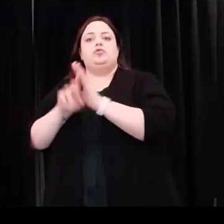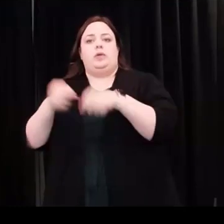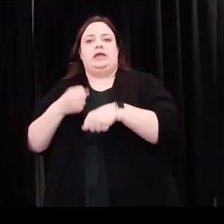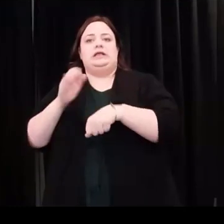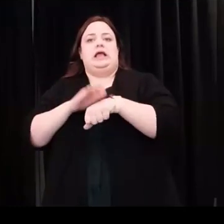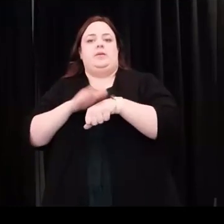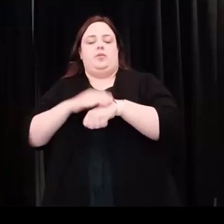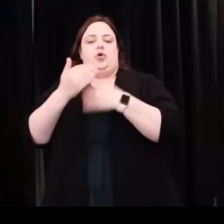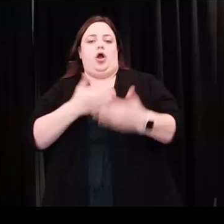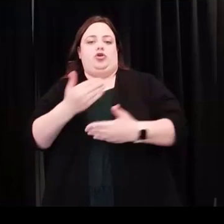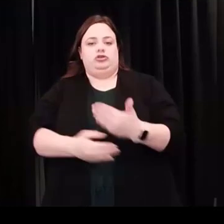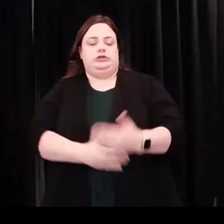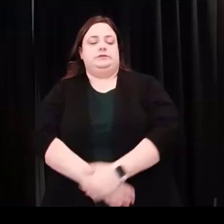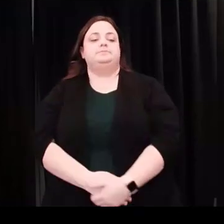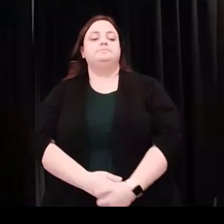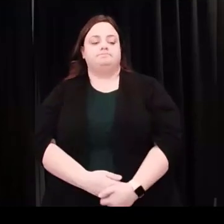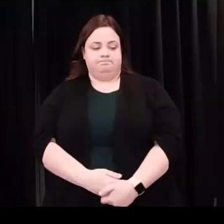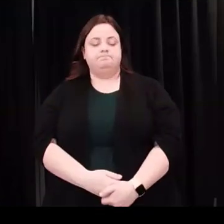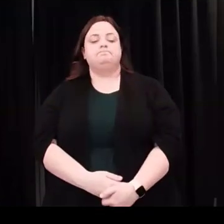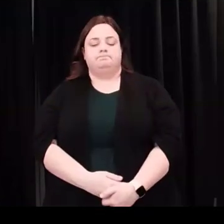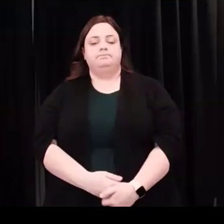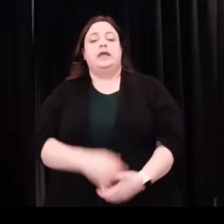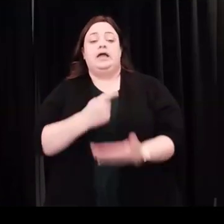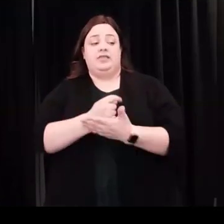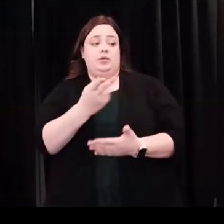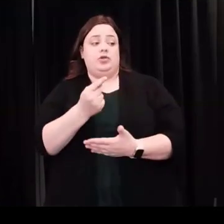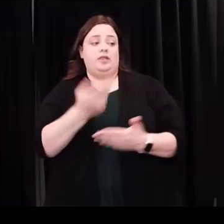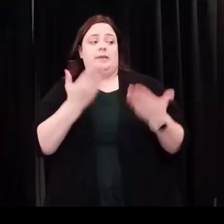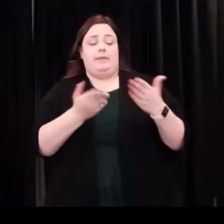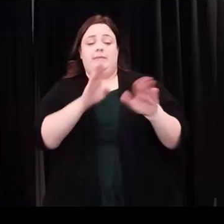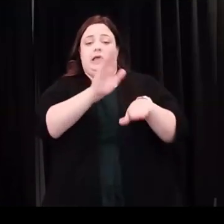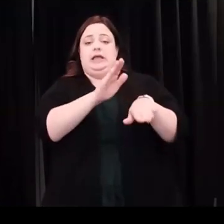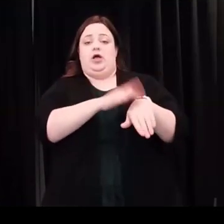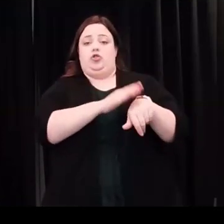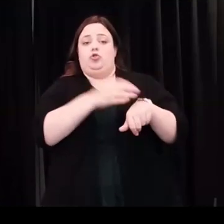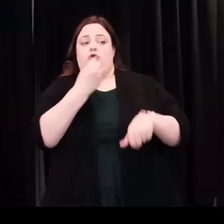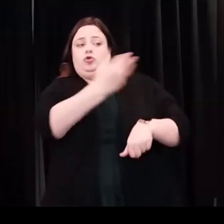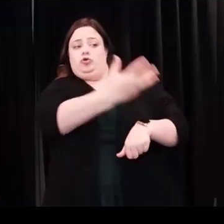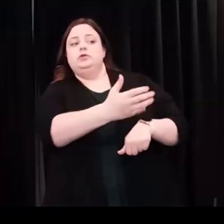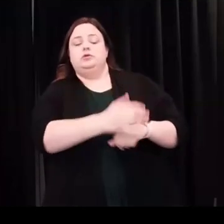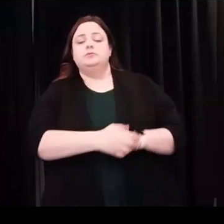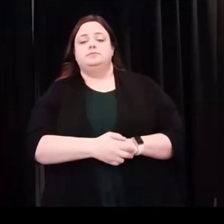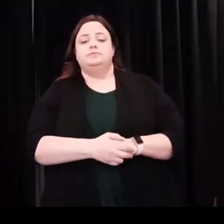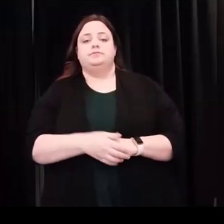That's a good one. Therapy dog that might alert. Excellent. Any suggestions for speech impediment